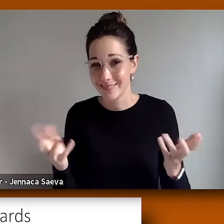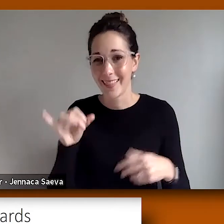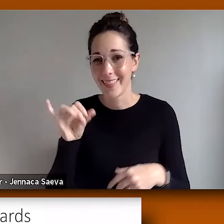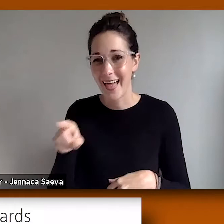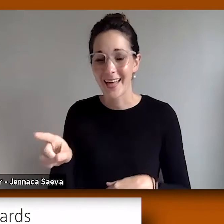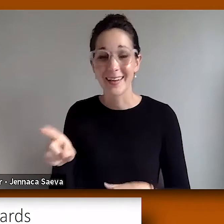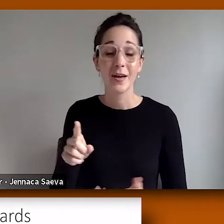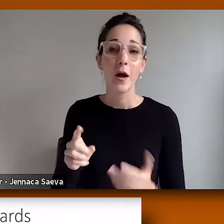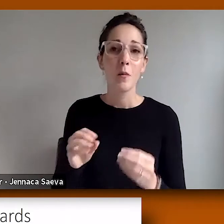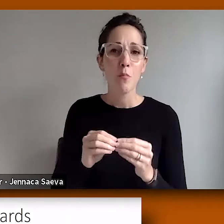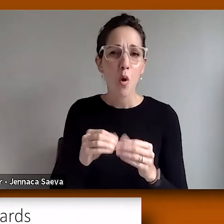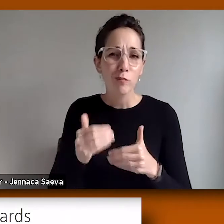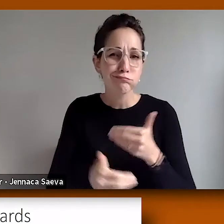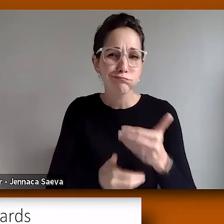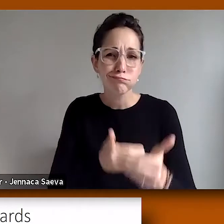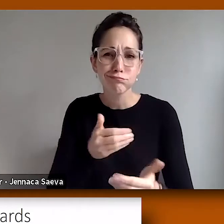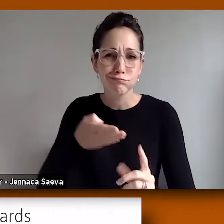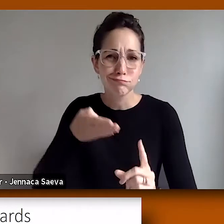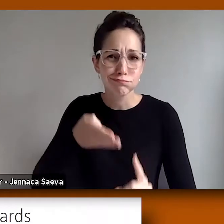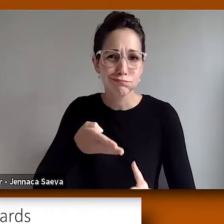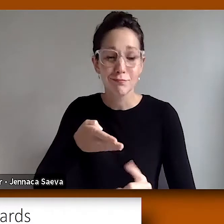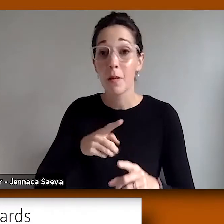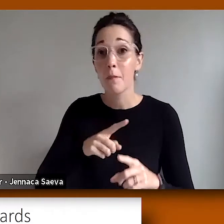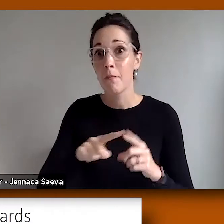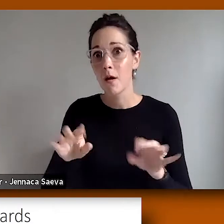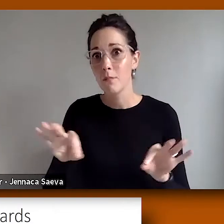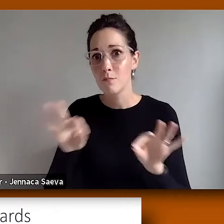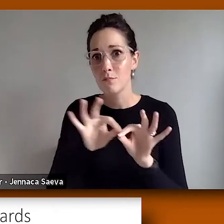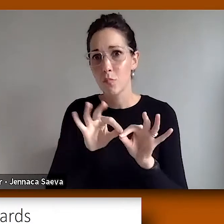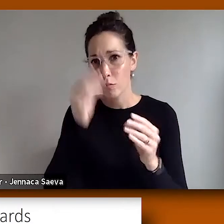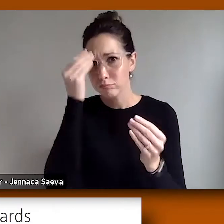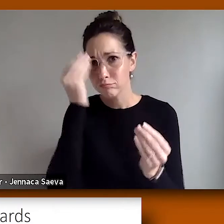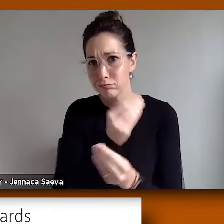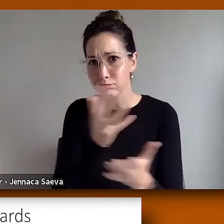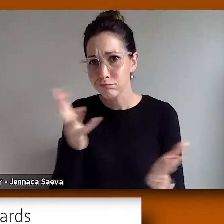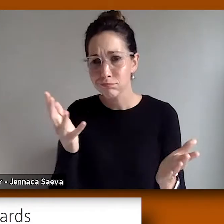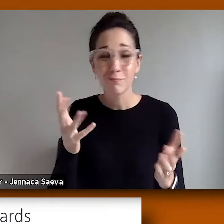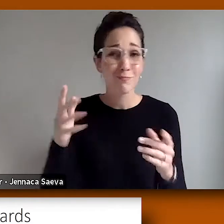It's more procedural, but I wanted you to know